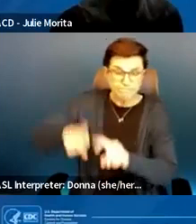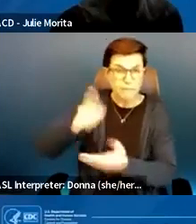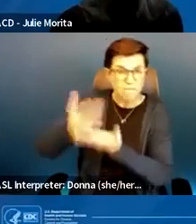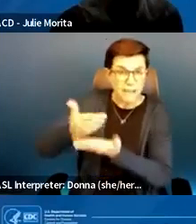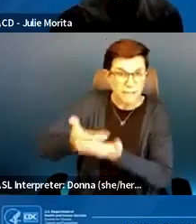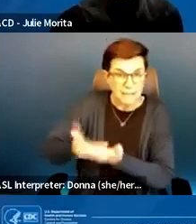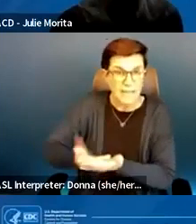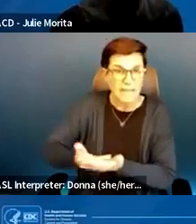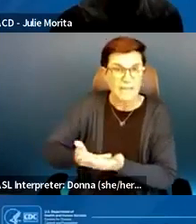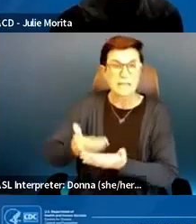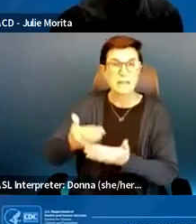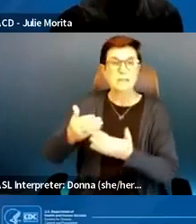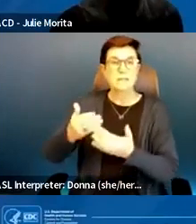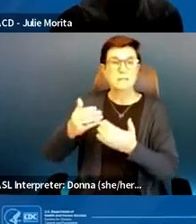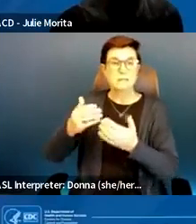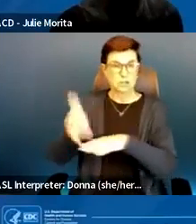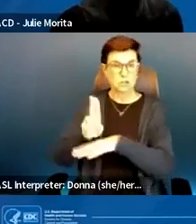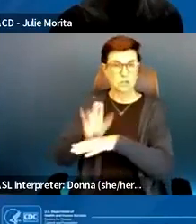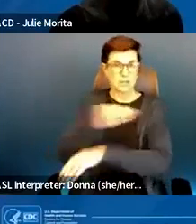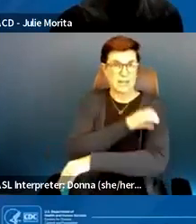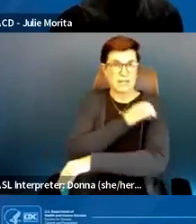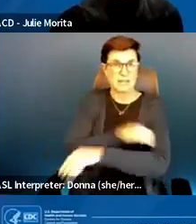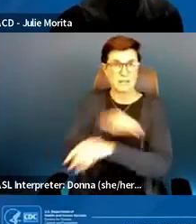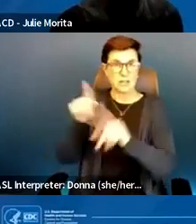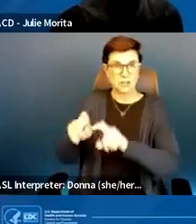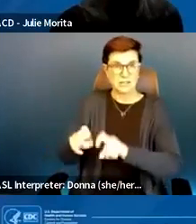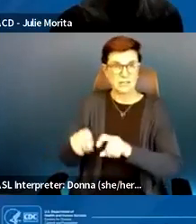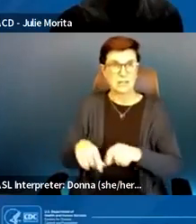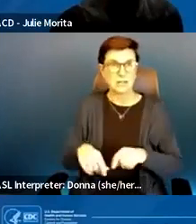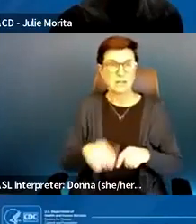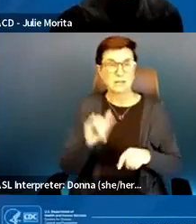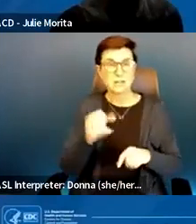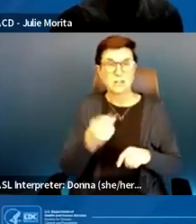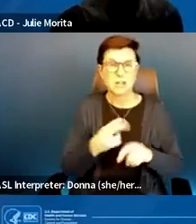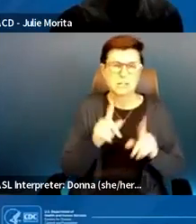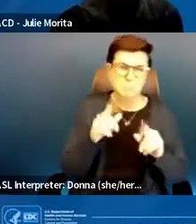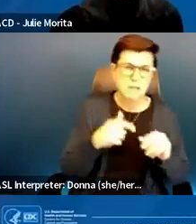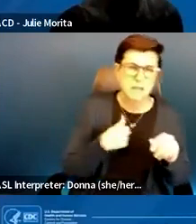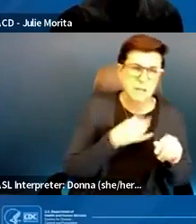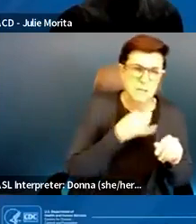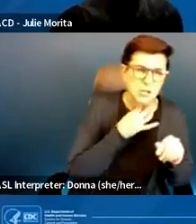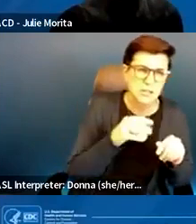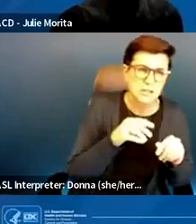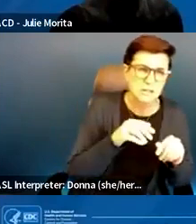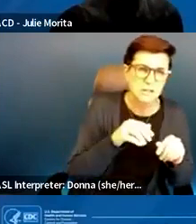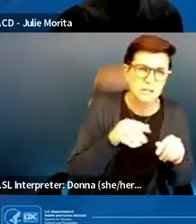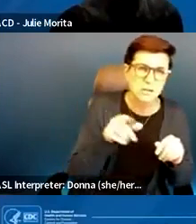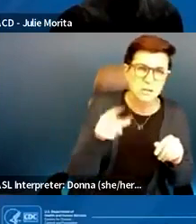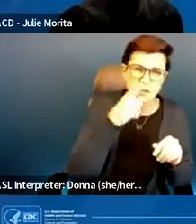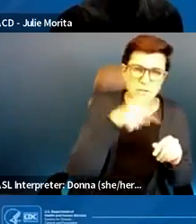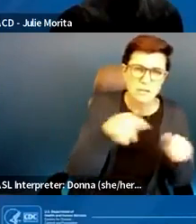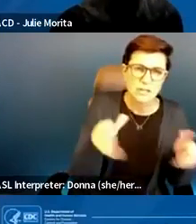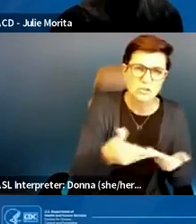I want to see if Dr. Caliendo wants to jump in on this at all and maybe just introduce yourself a little bit to the group.